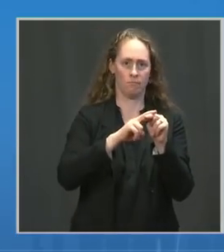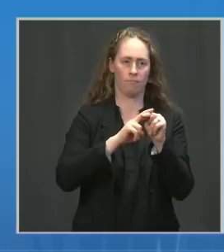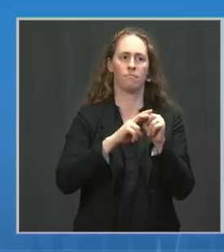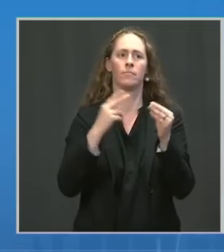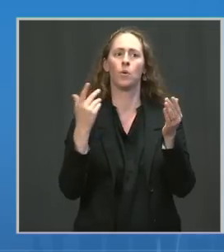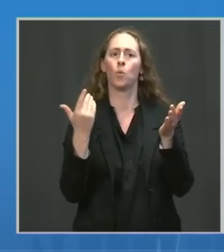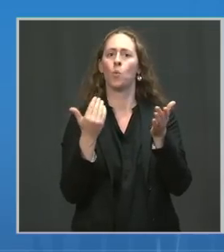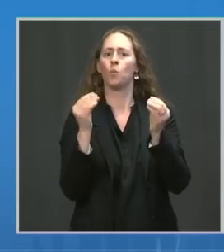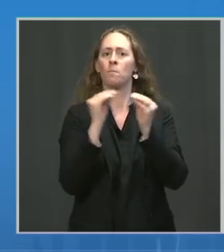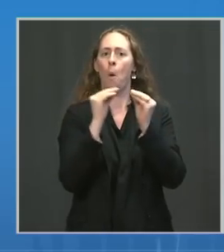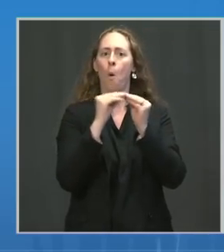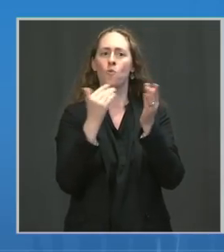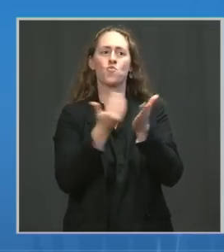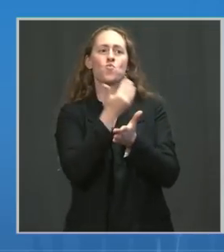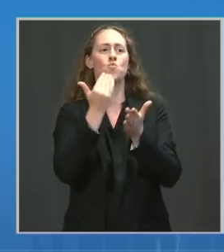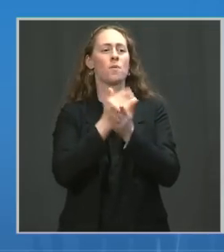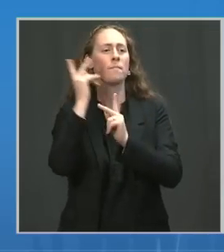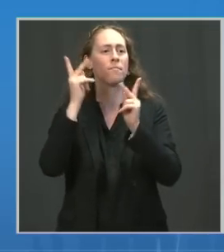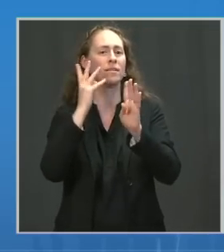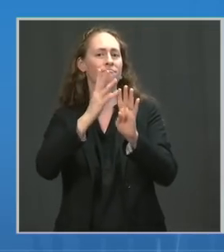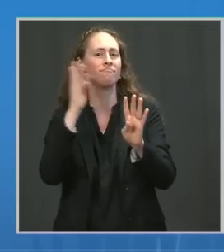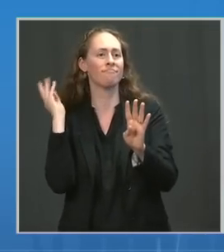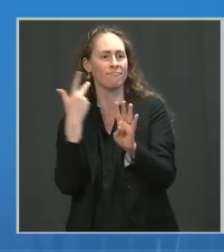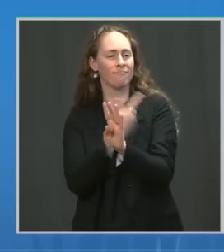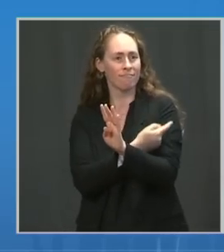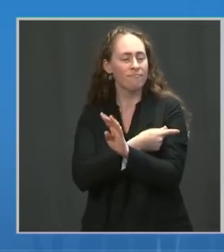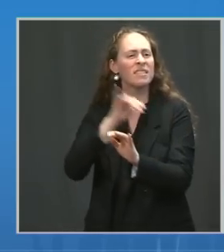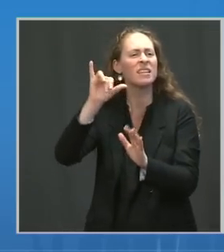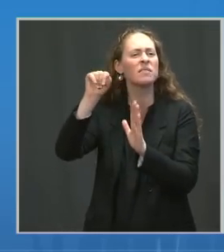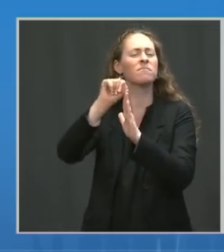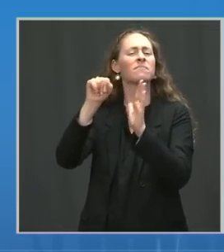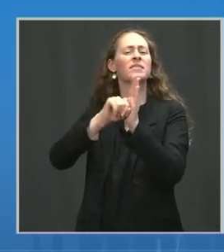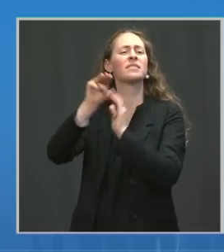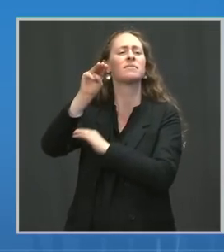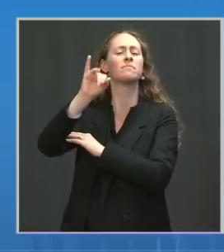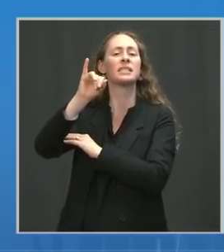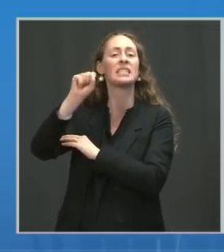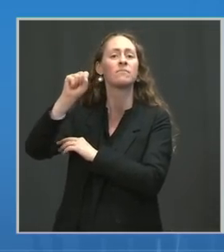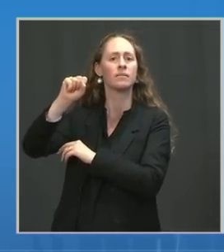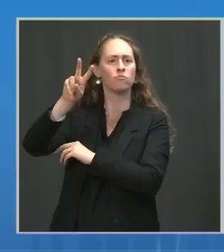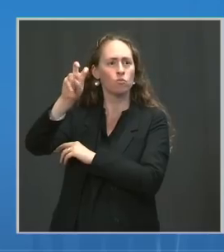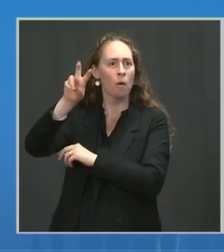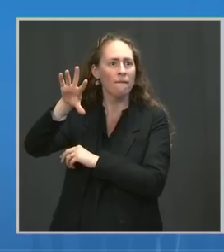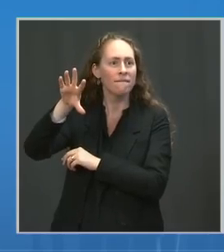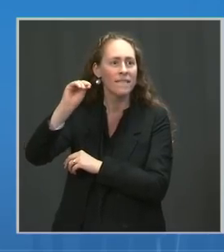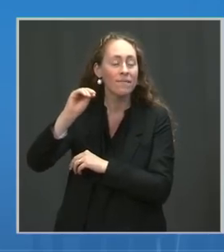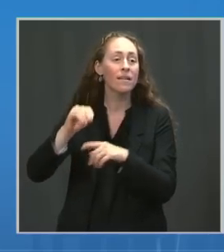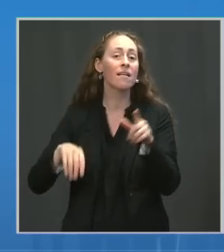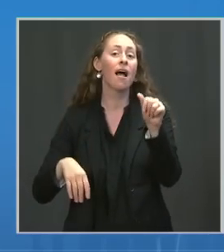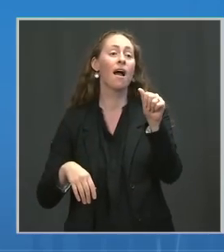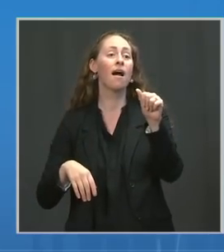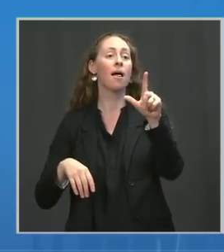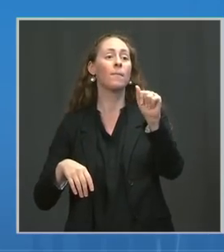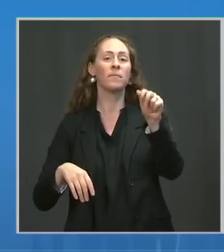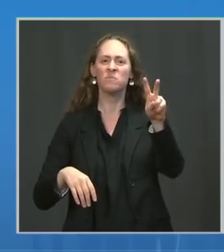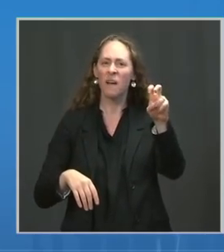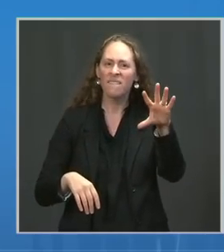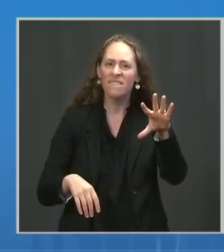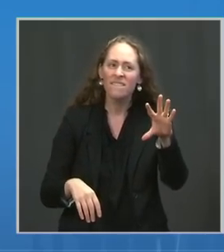Mississippi, 250 percent; Alabama, 215 percent; and Arkansas, 206 percent.